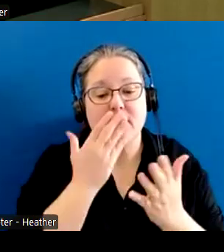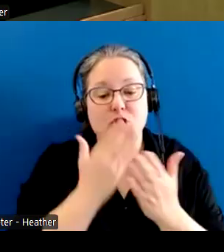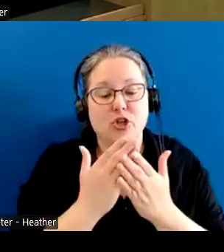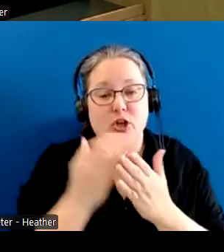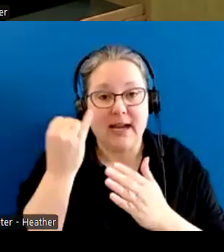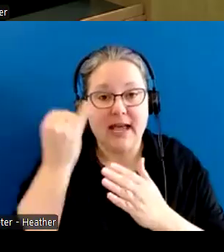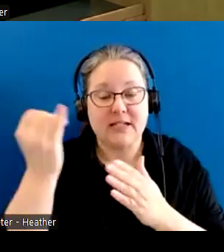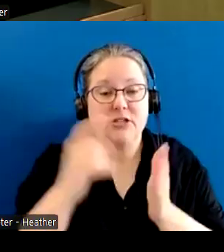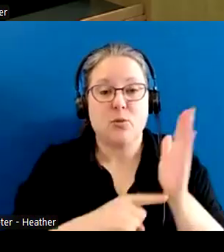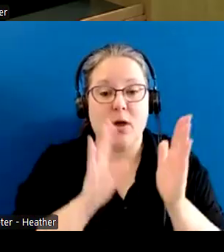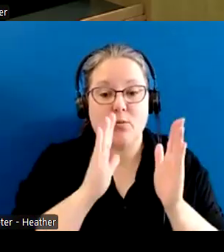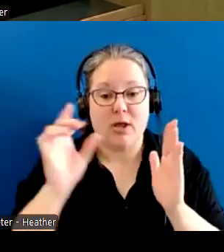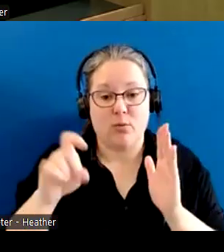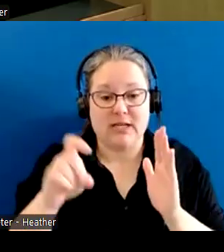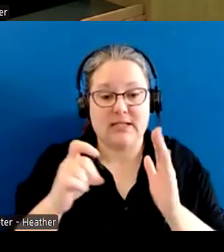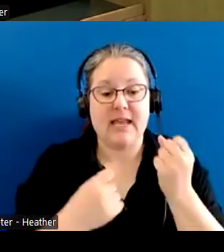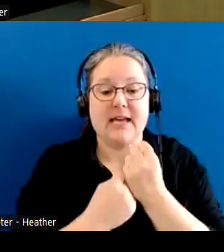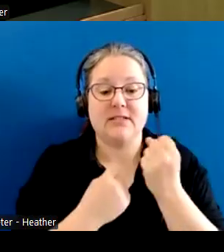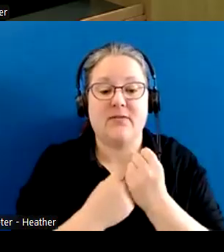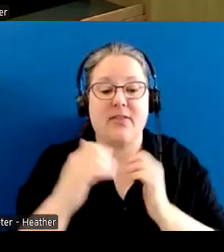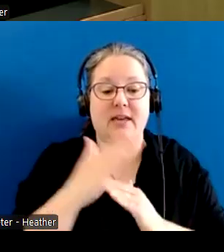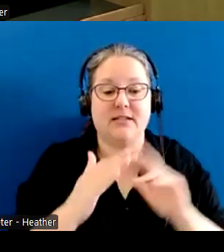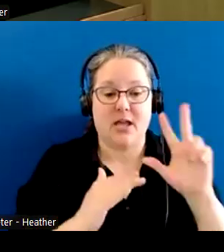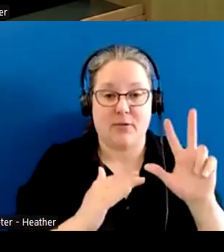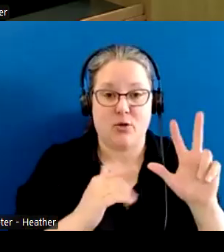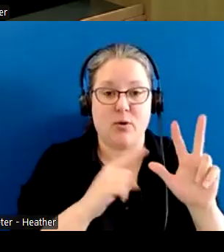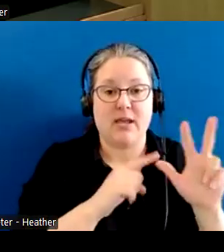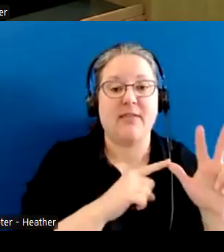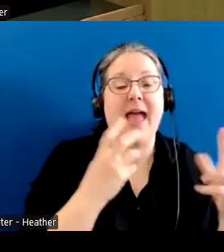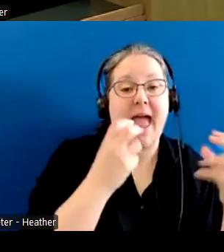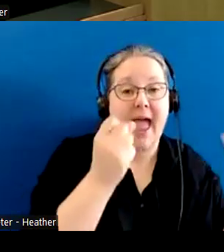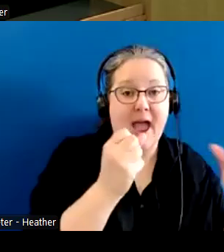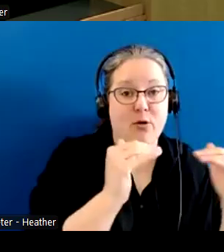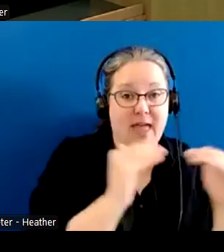uh the division should fund with the top three areas being health equity research